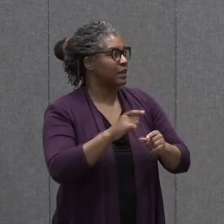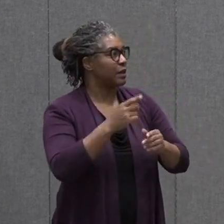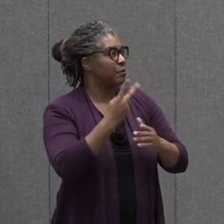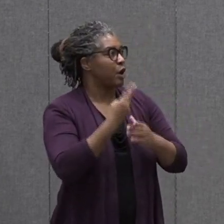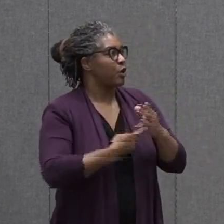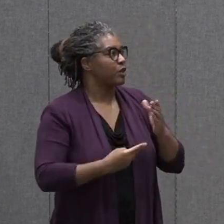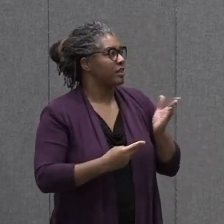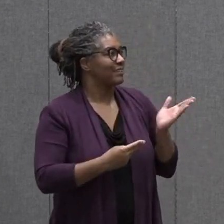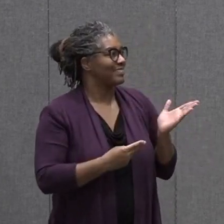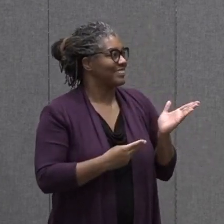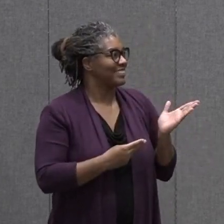c